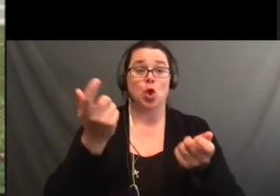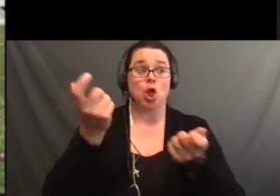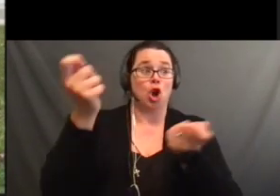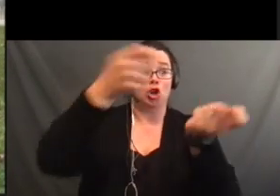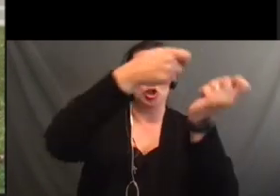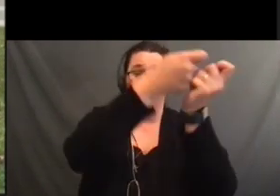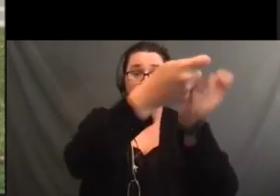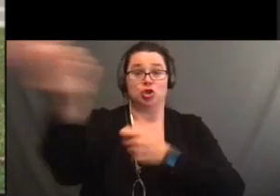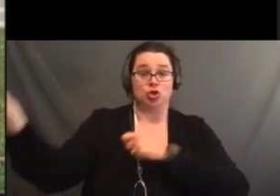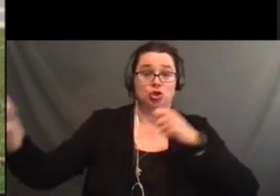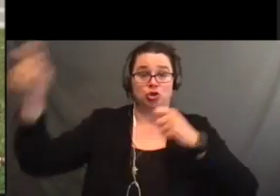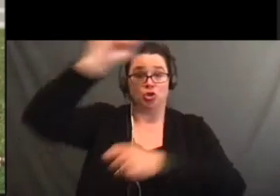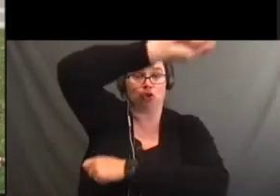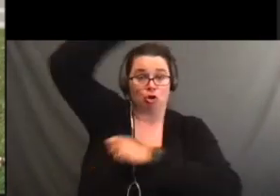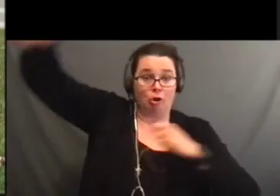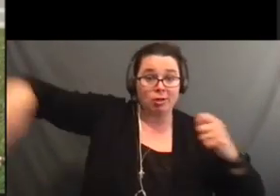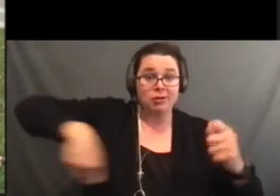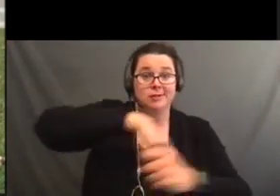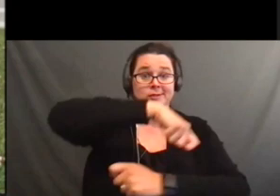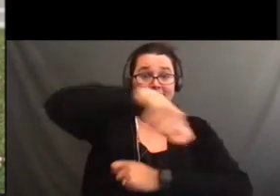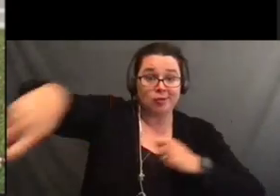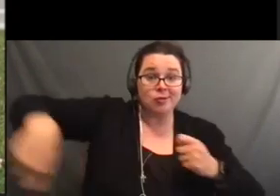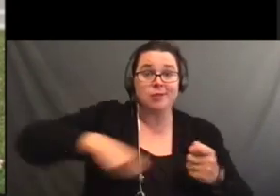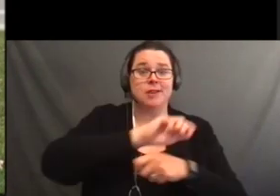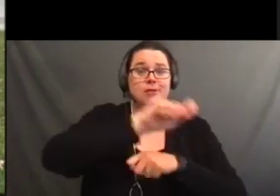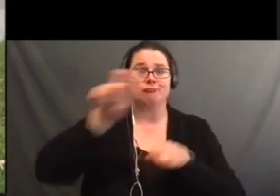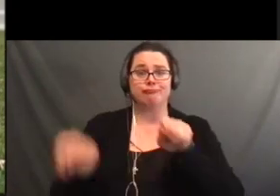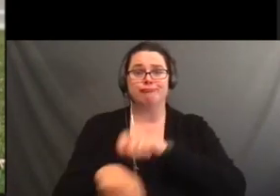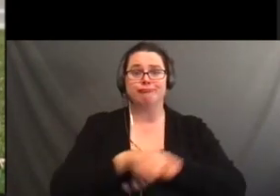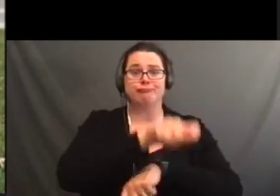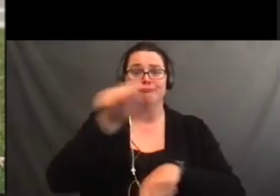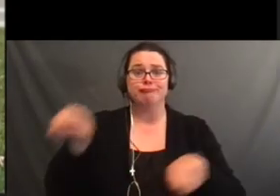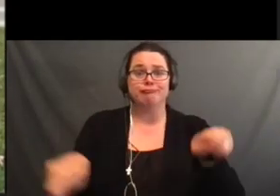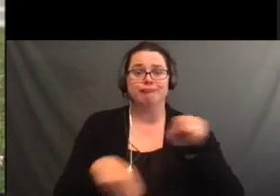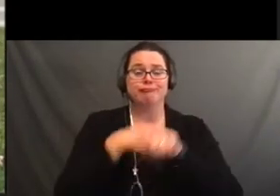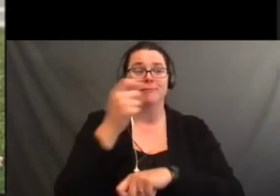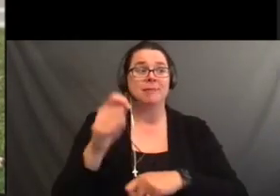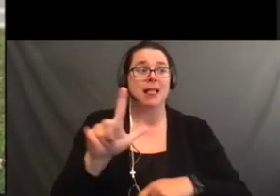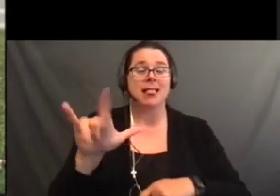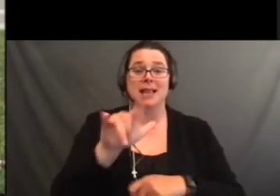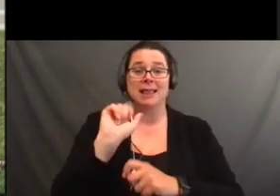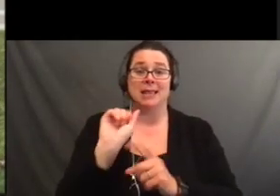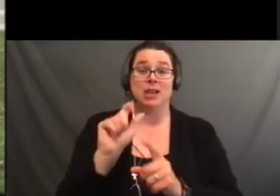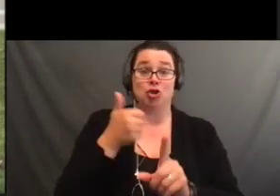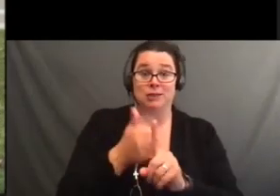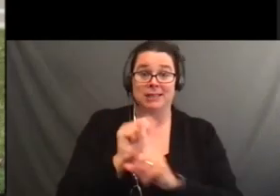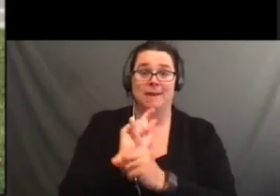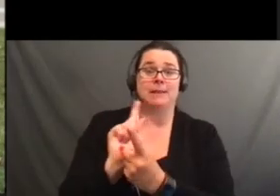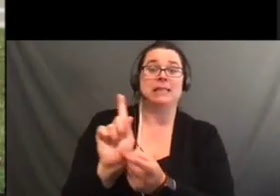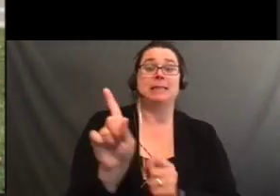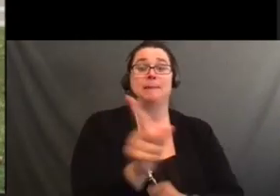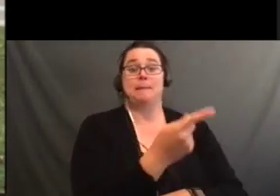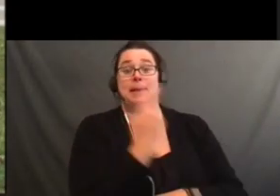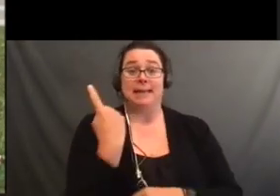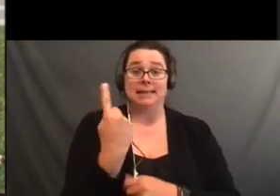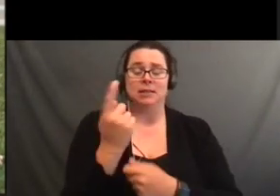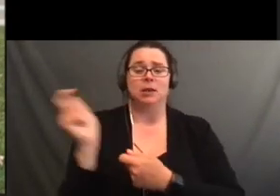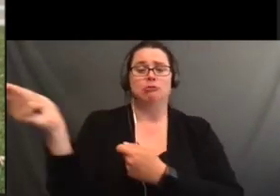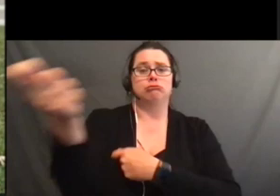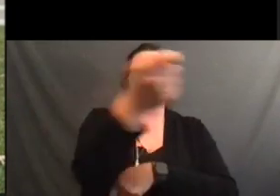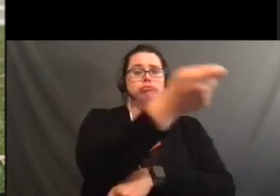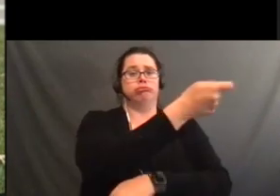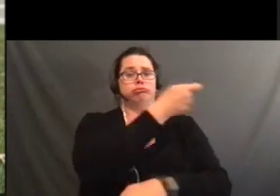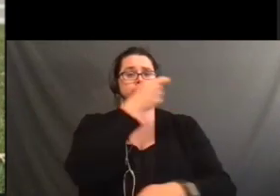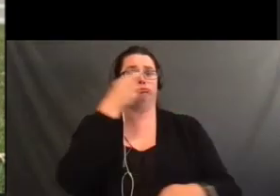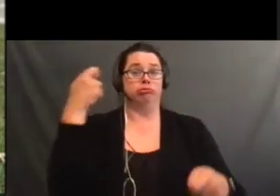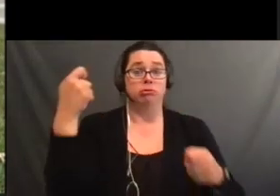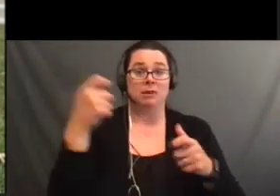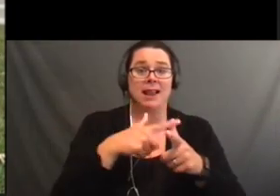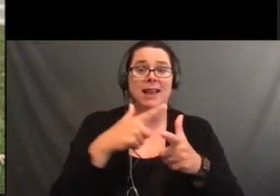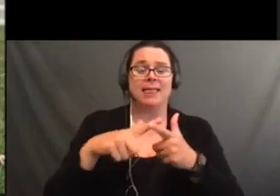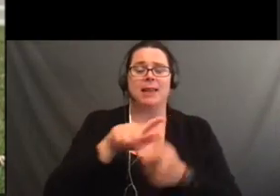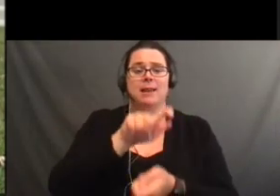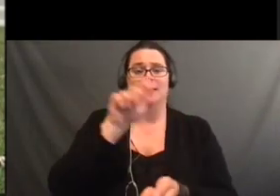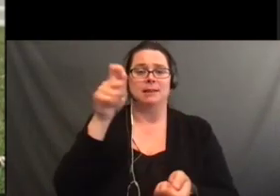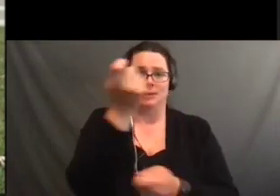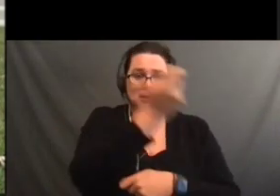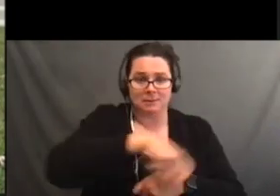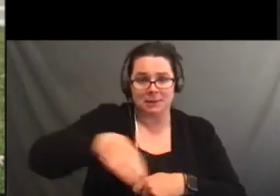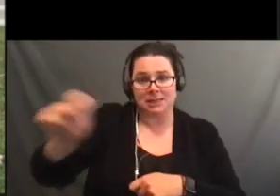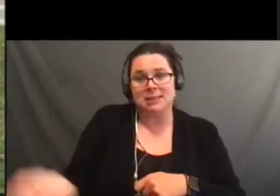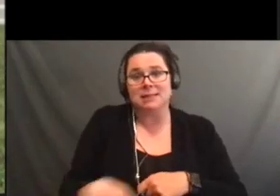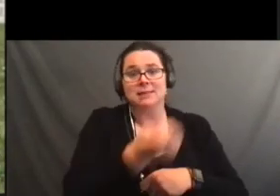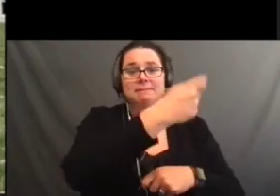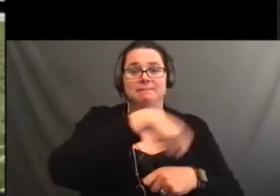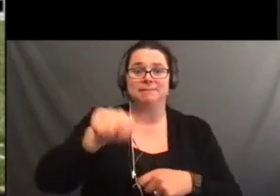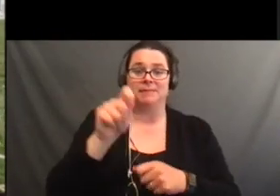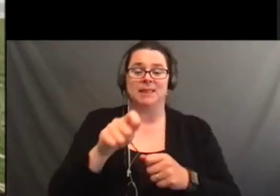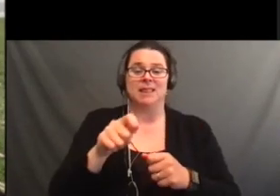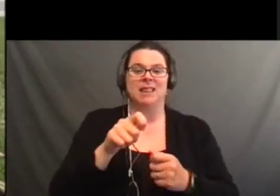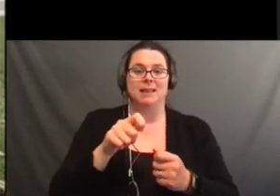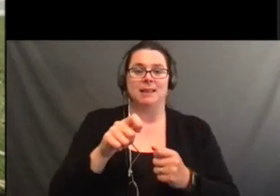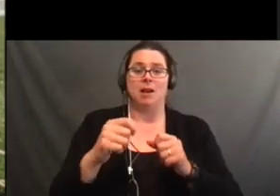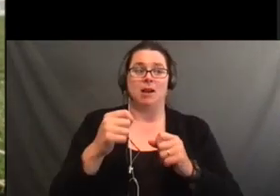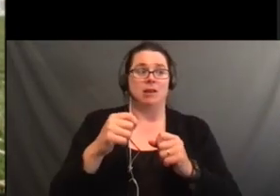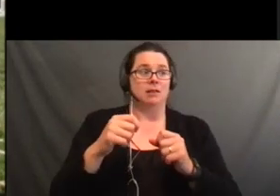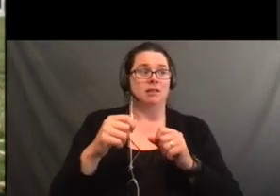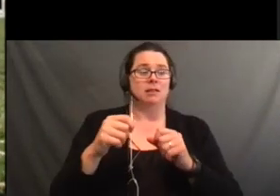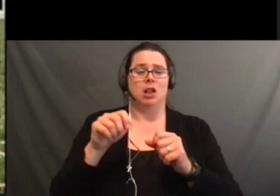So I've got my mic and my mic stand. My mic is a model Rode nt1a. Yeah, then I use a software